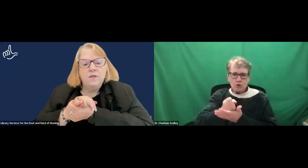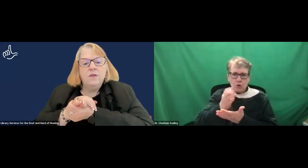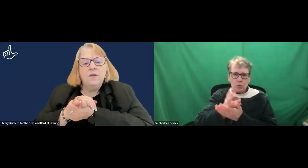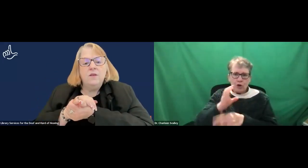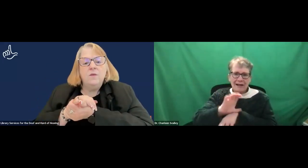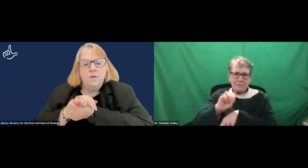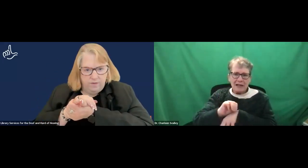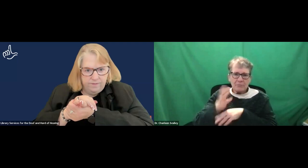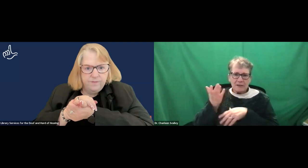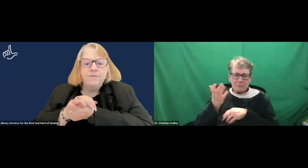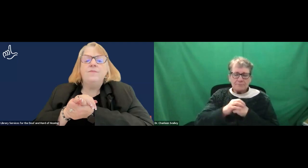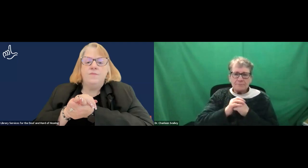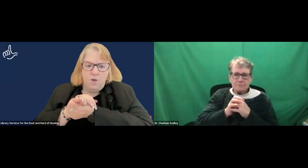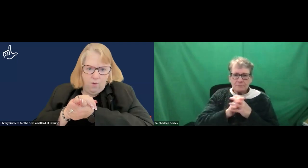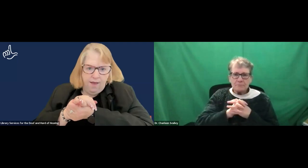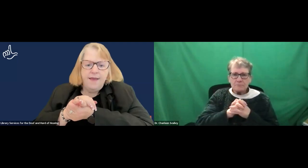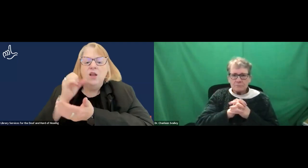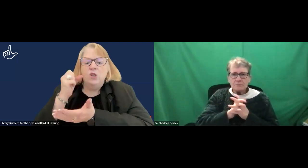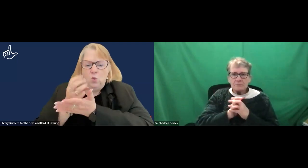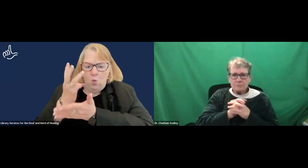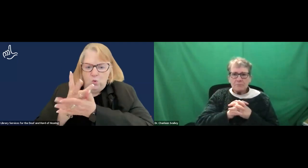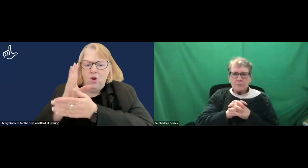My focus is on social workers and case management.